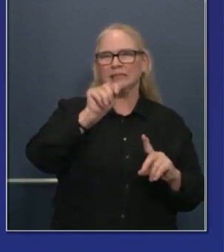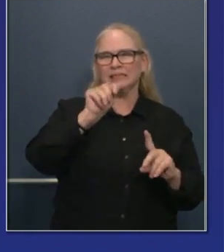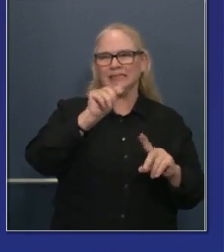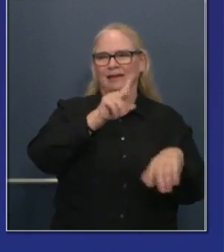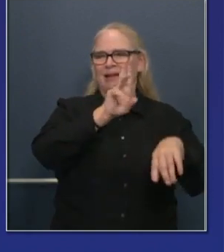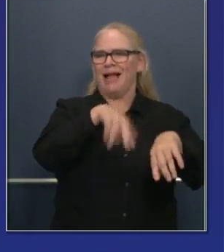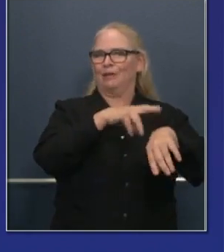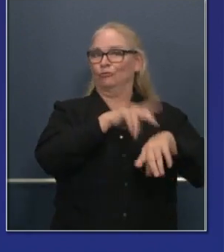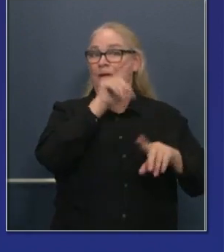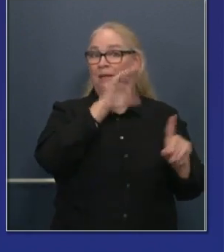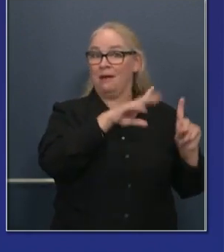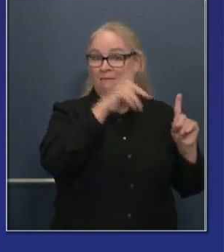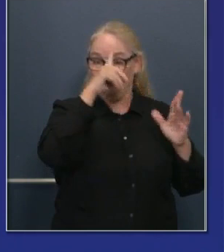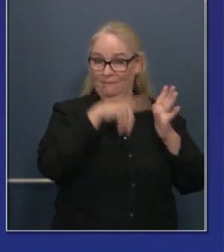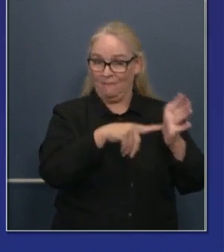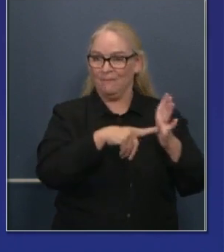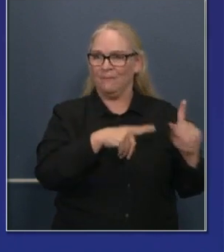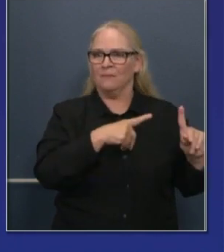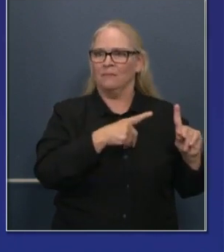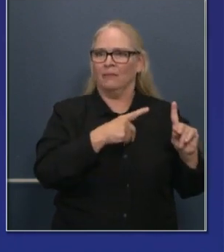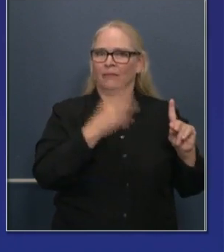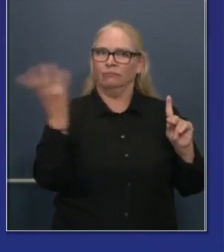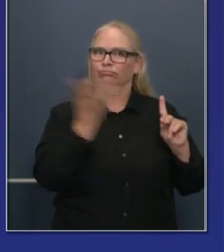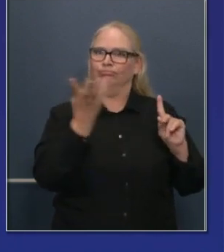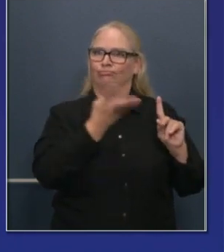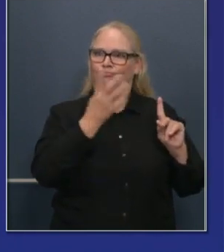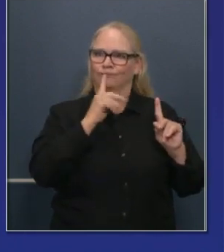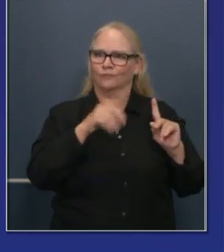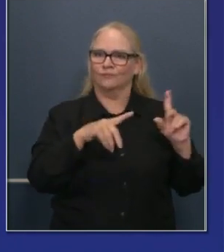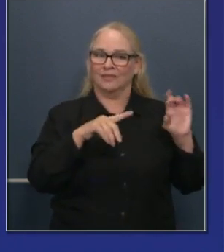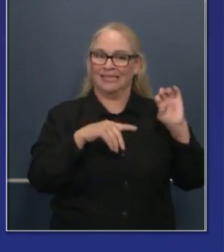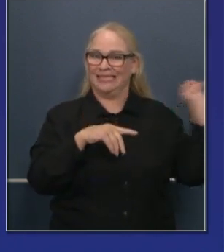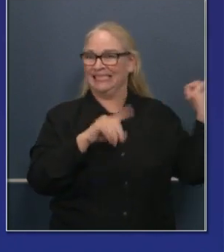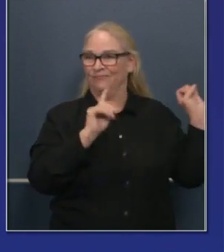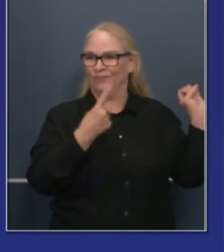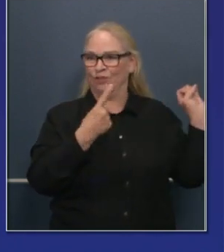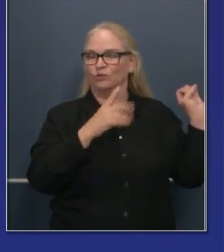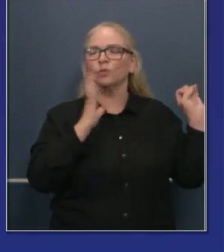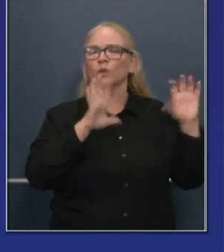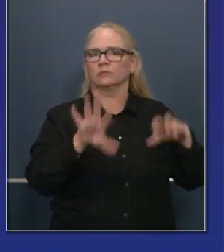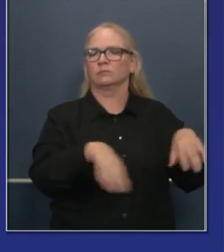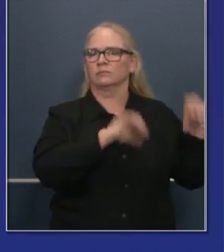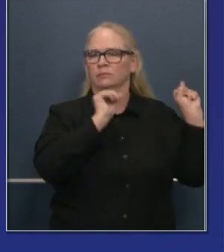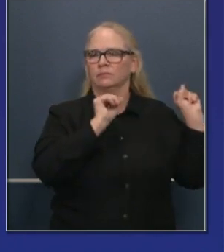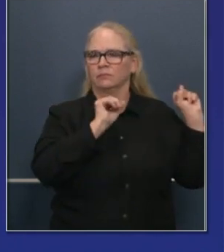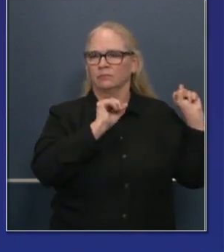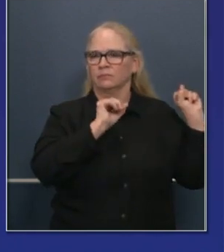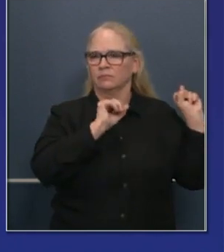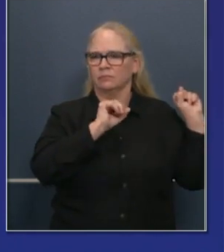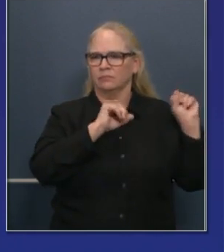SOME ARE STILL PENDING, BUT WE WANT TO START MOVING. AS ONE OF OUR NATIONAL LABS.